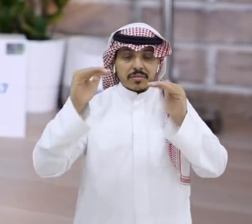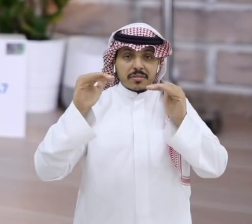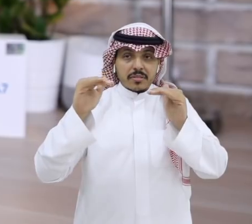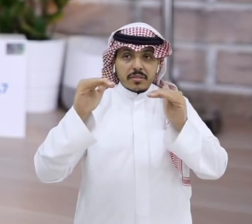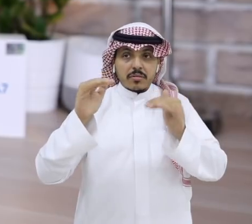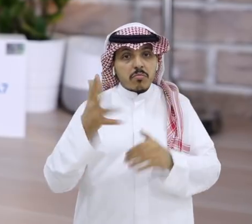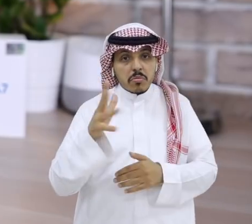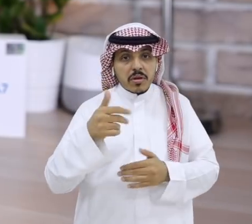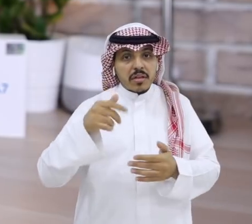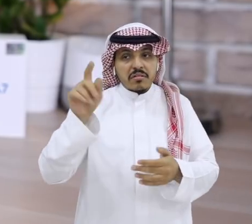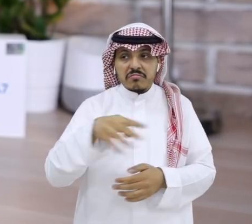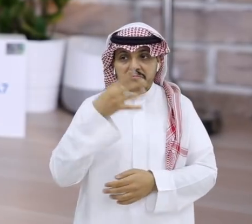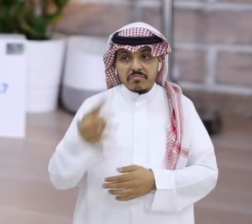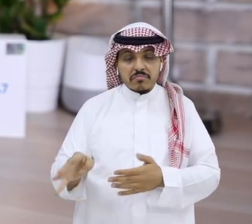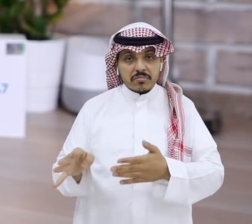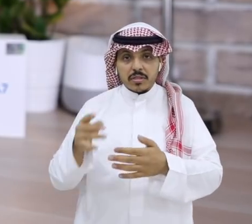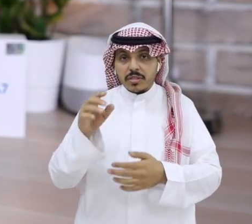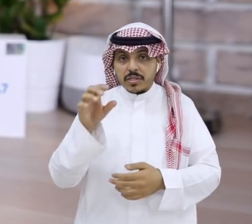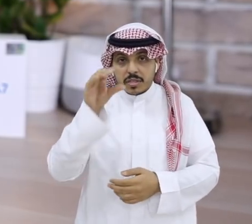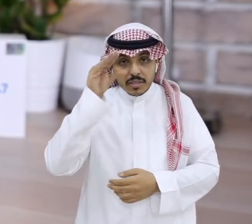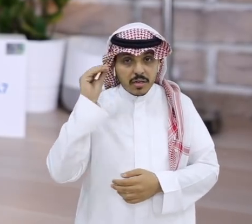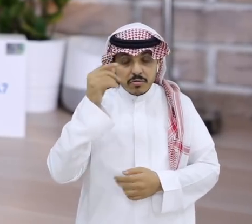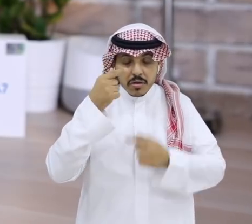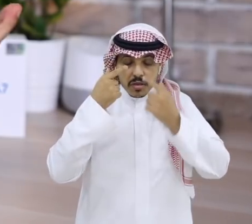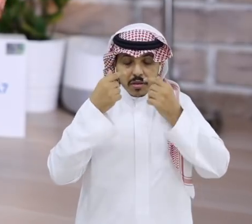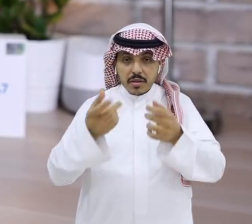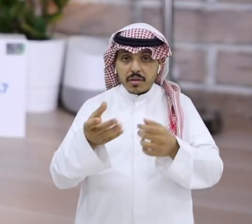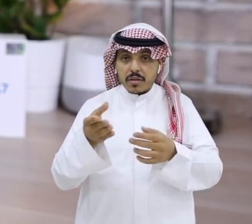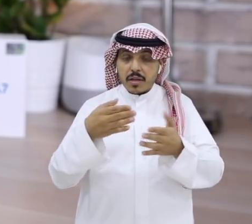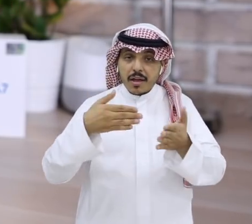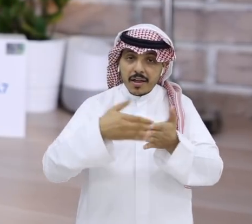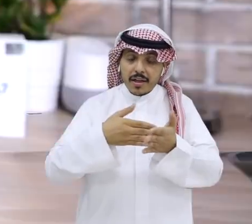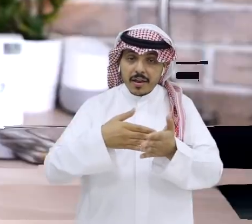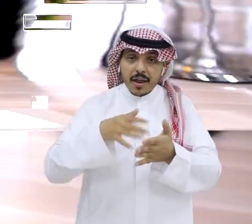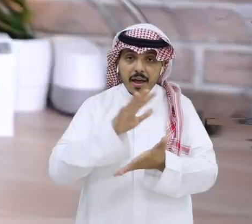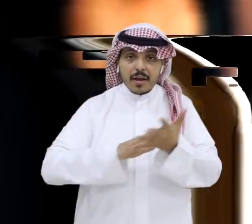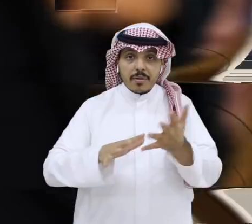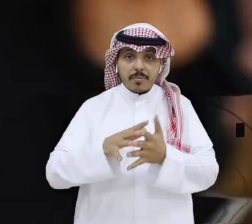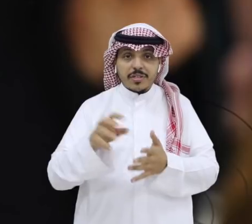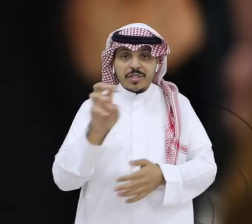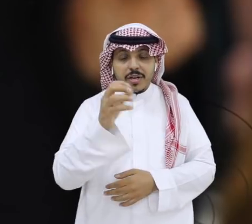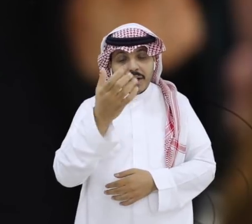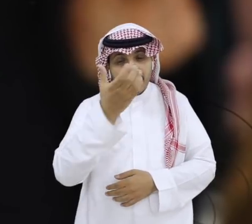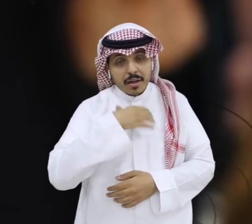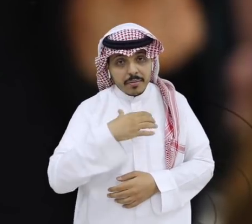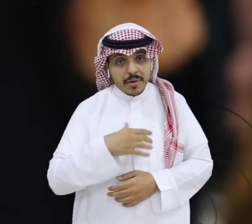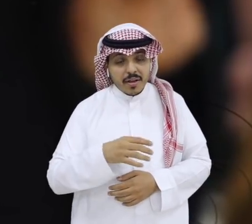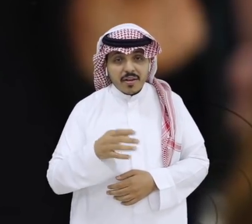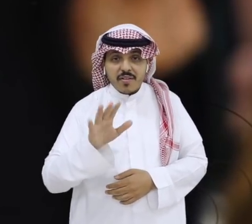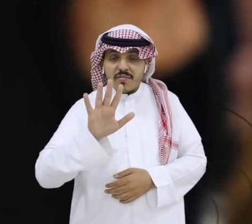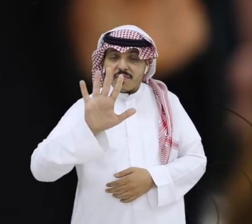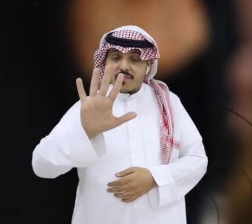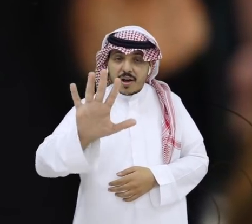It is bad that there are rumors that Samsung will cancel the iris scanner, but let's wait and see. Let's conclude this news with Apple and 5G!